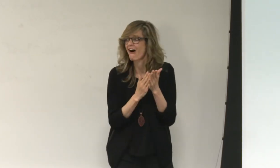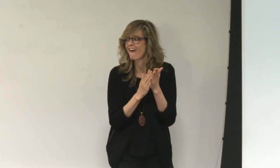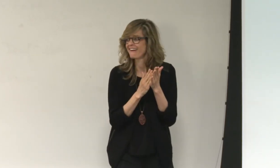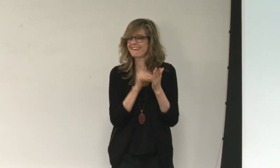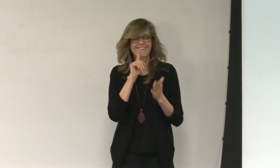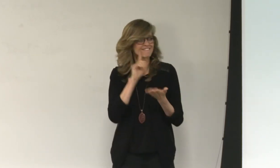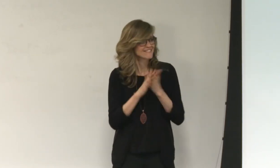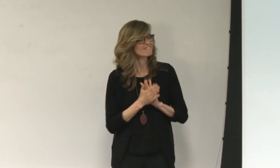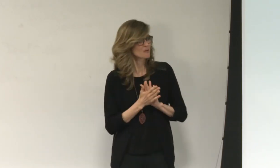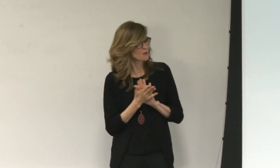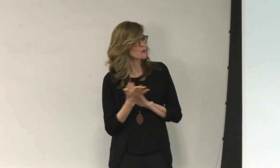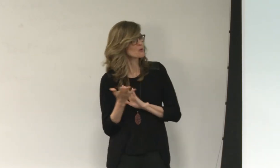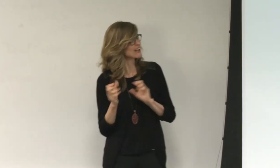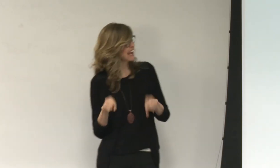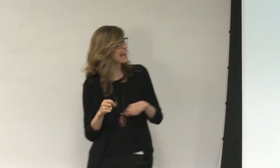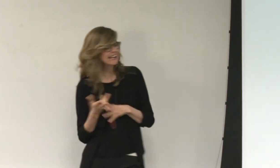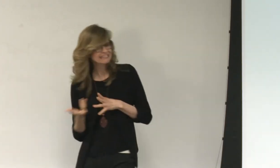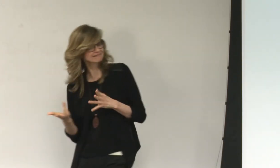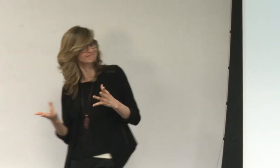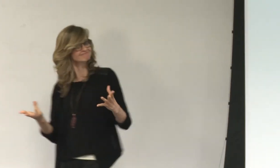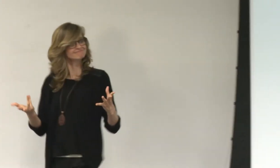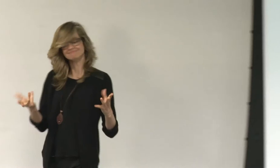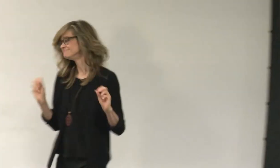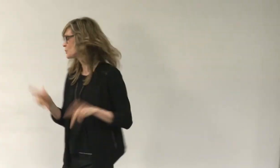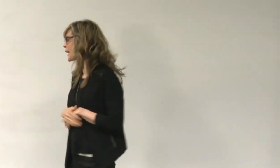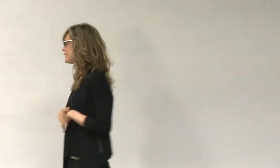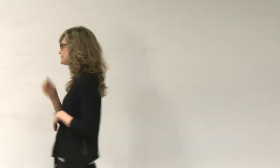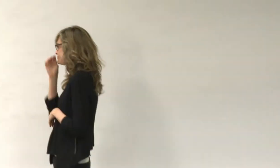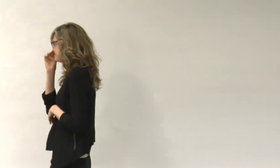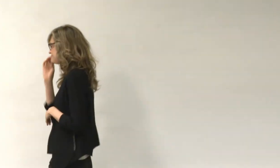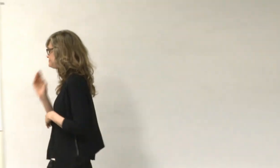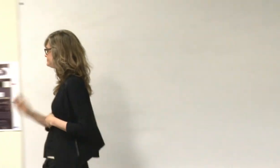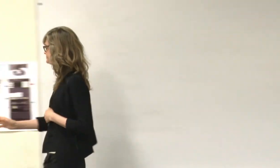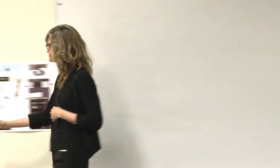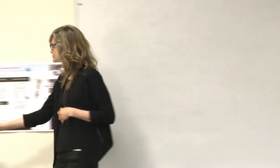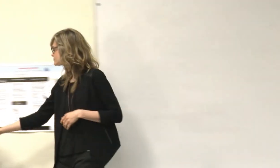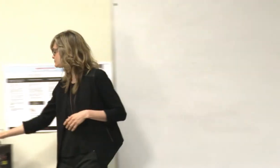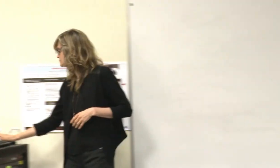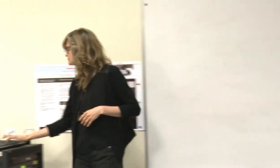I COULD BECOME A PART OF THE DEAF COMMUNITY IF I WENT TO GALLAUDET UNIVERSITY.